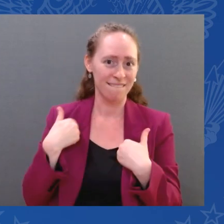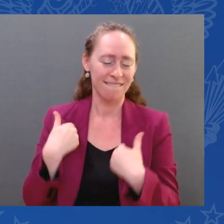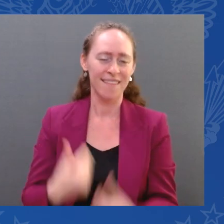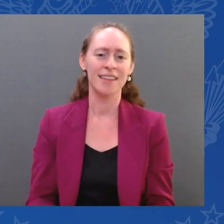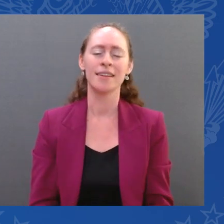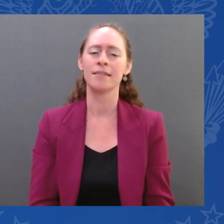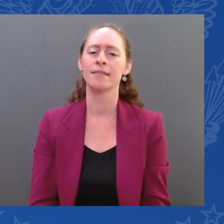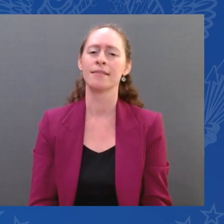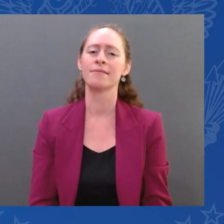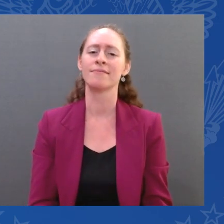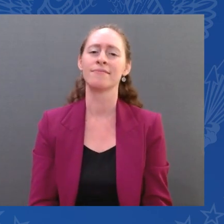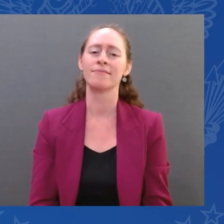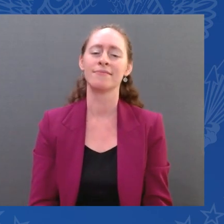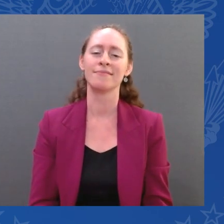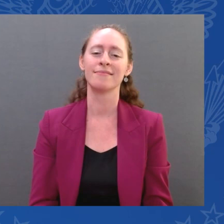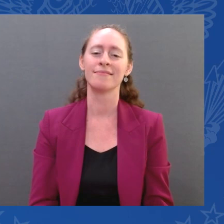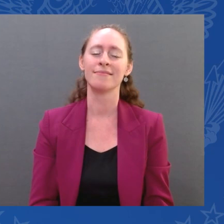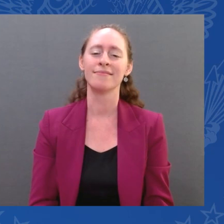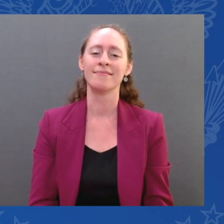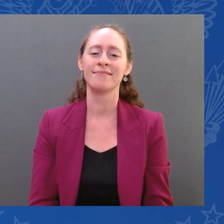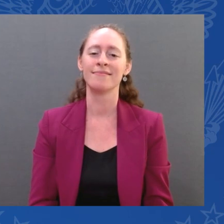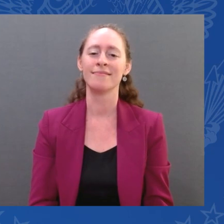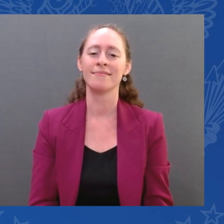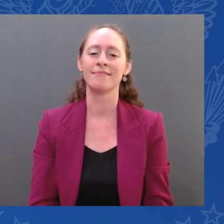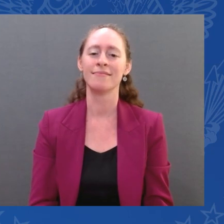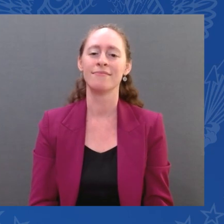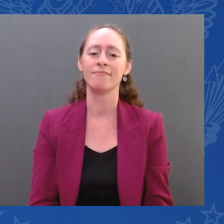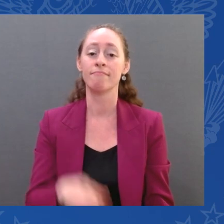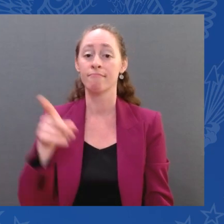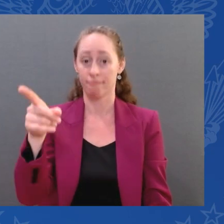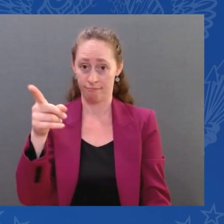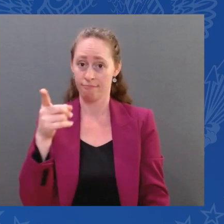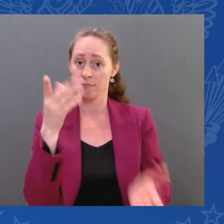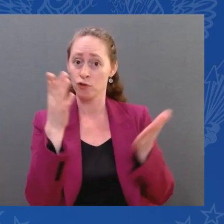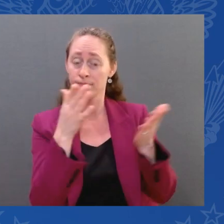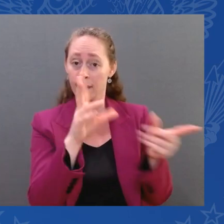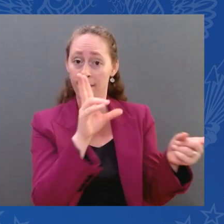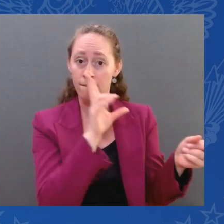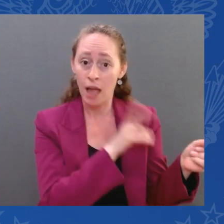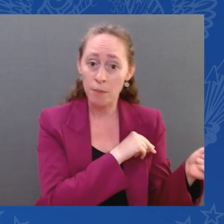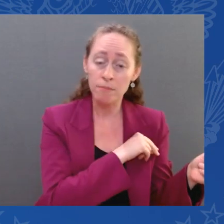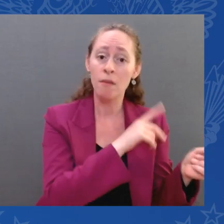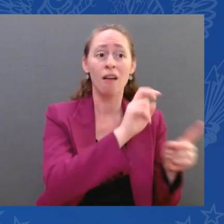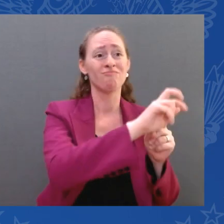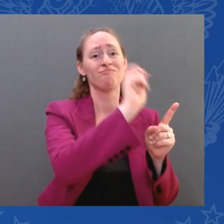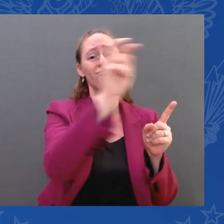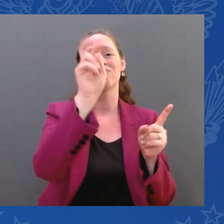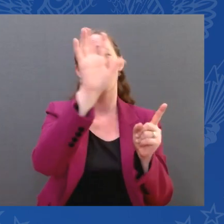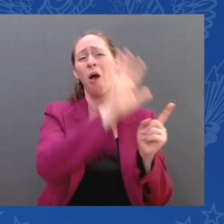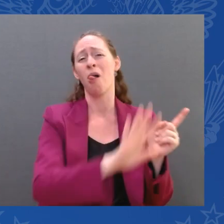Europe and across America, continually rising in rank to become the first woman to hold every job she ever had.